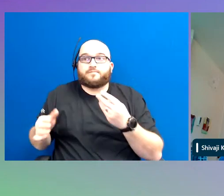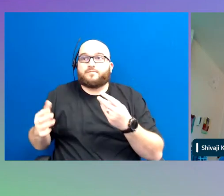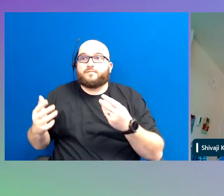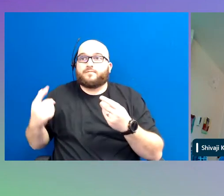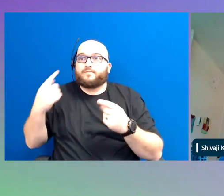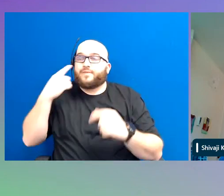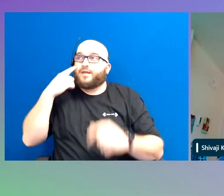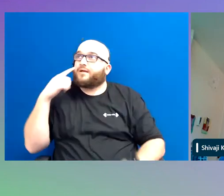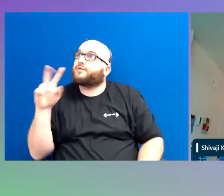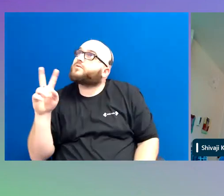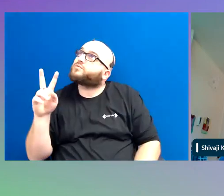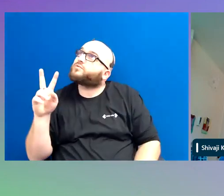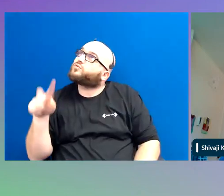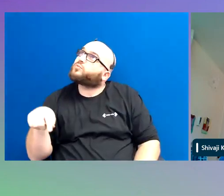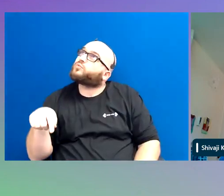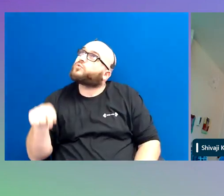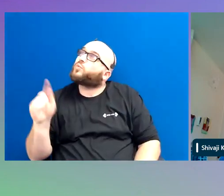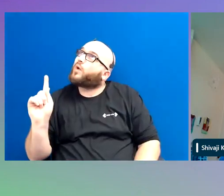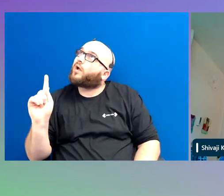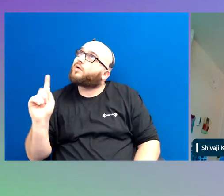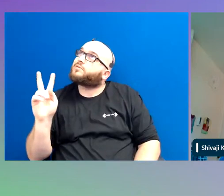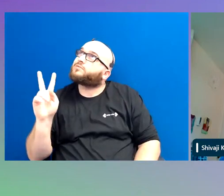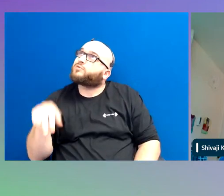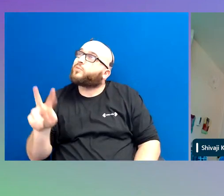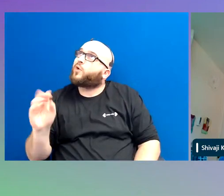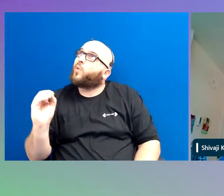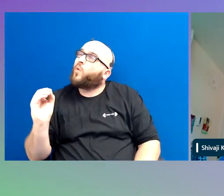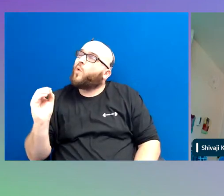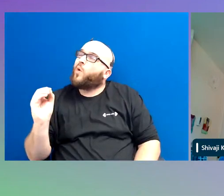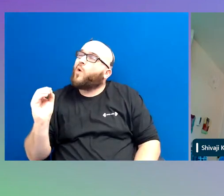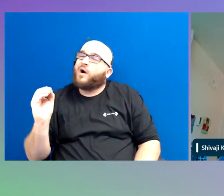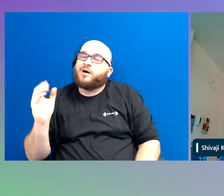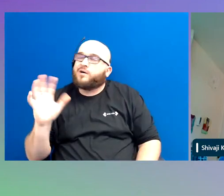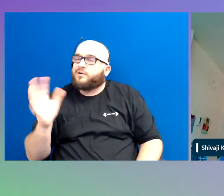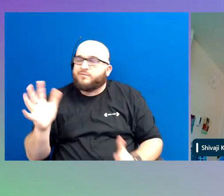I think 2.1 or 2.0 at this point